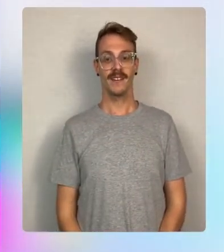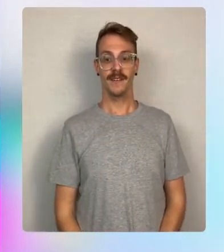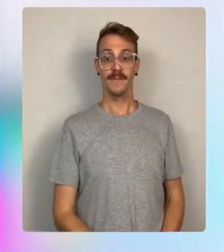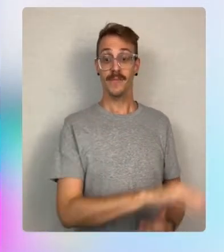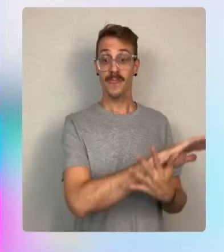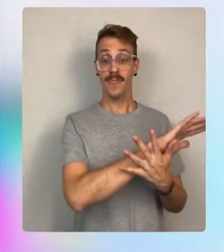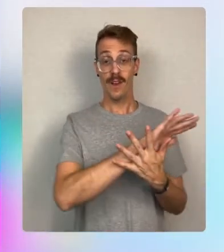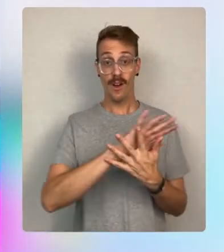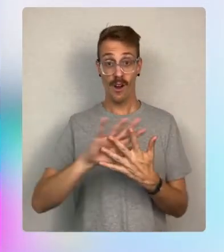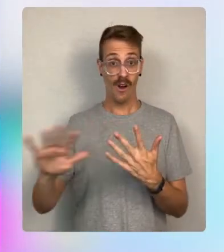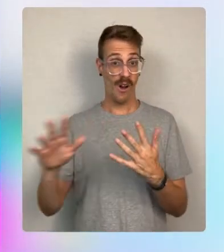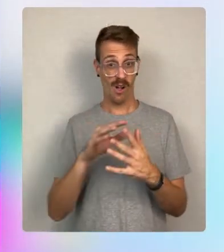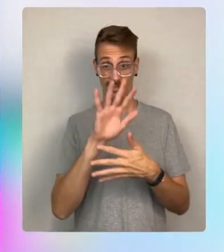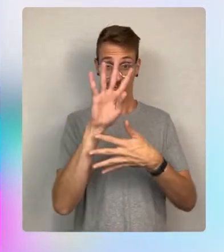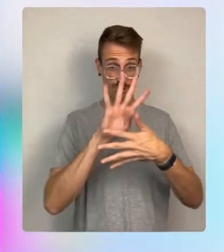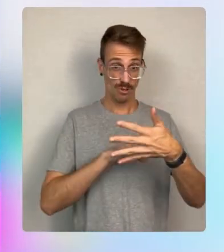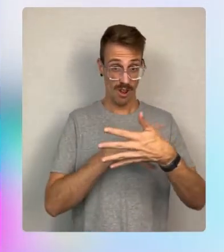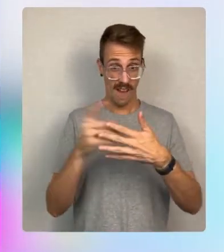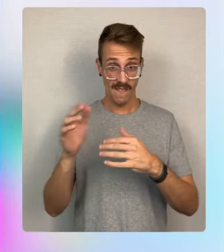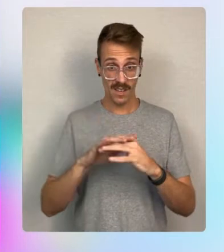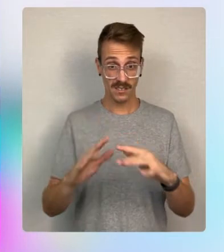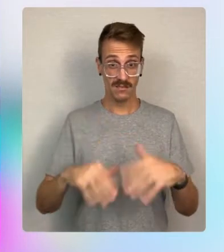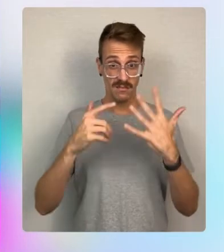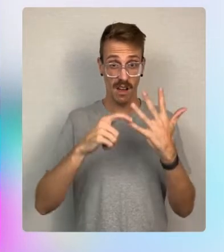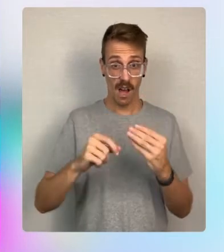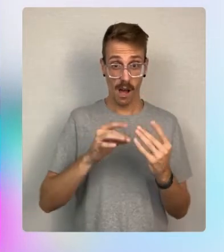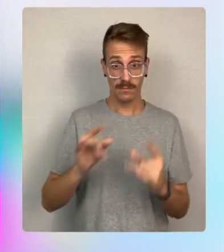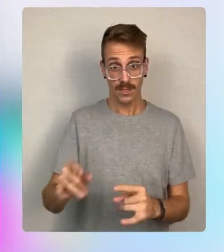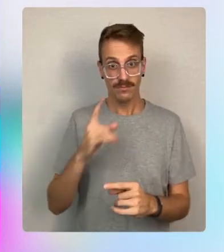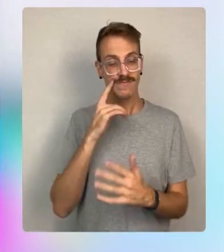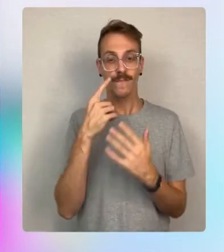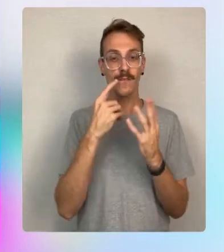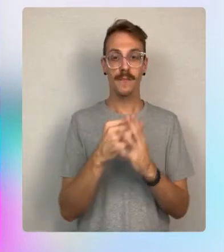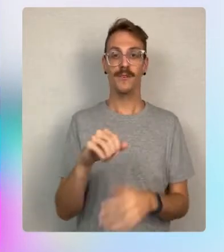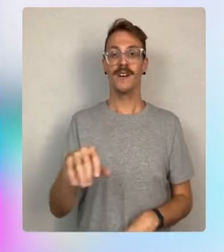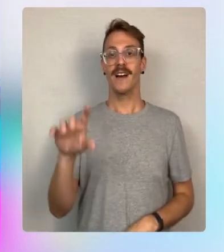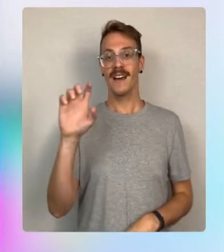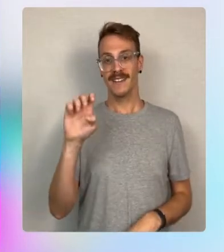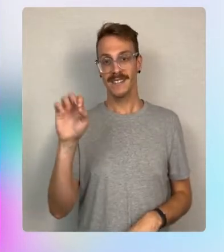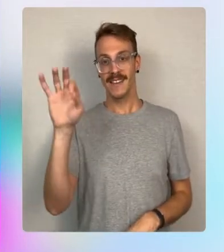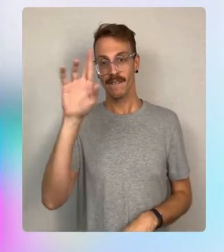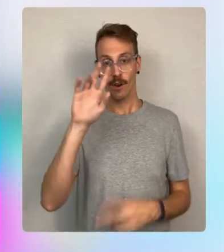With all the graphic optimizations we've made in the last couple of years, like Eye Tracked Foveated Rendering,